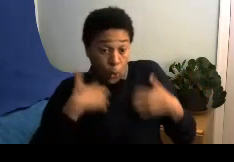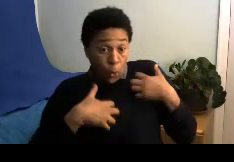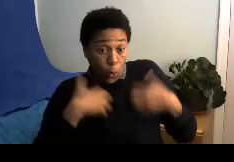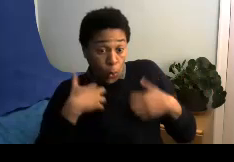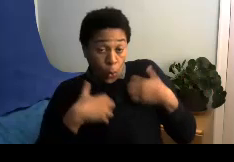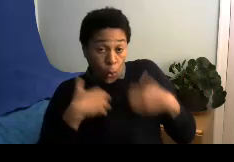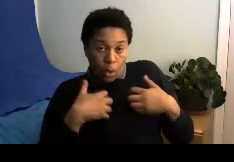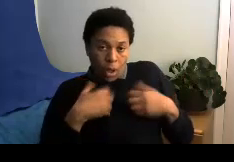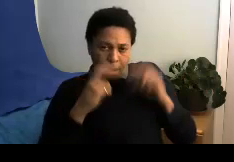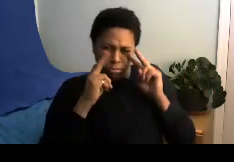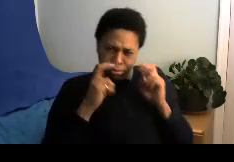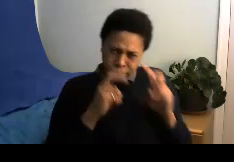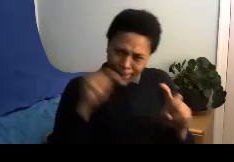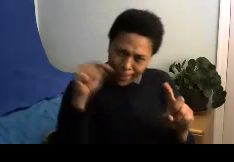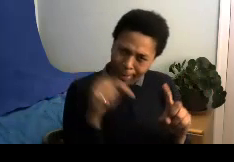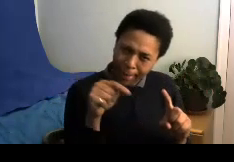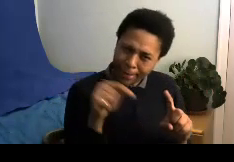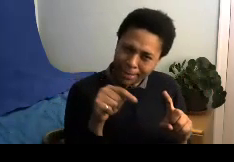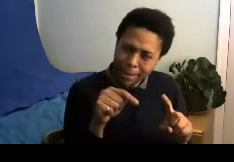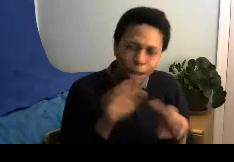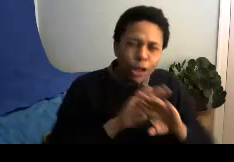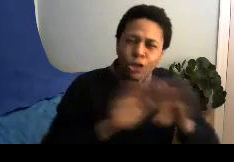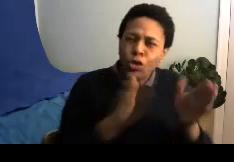exploring that in between zones, actually...